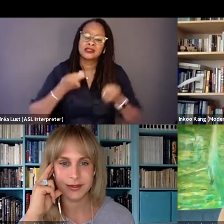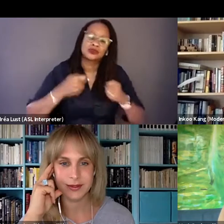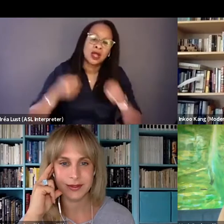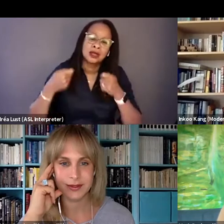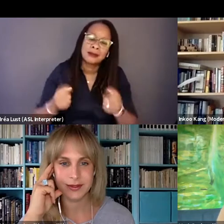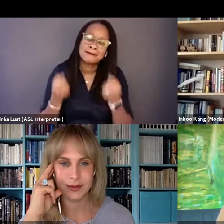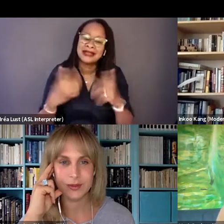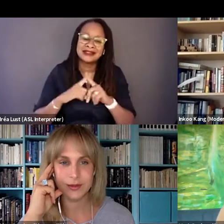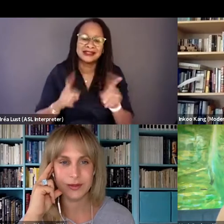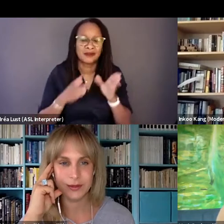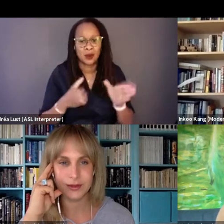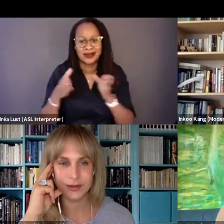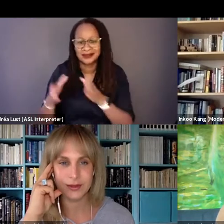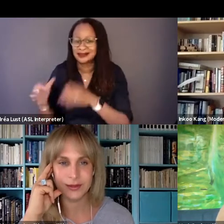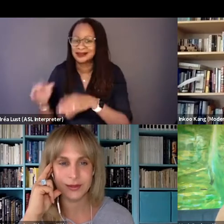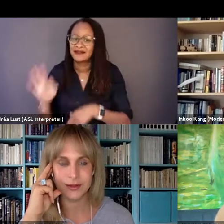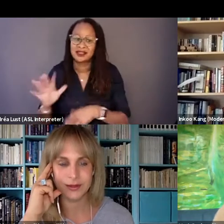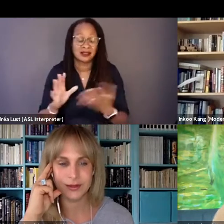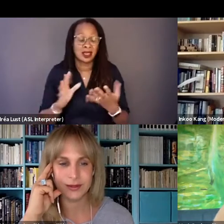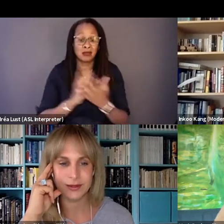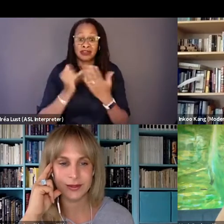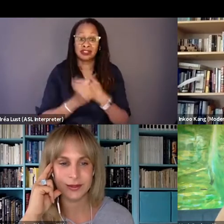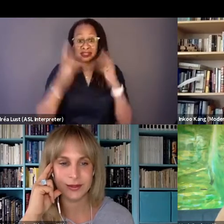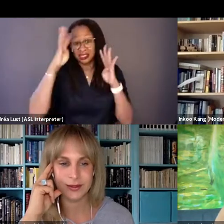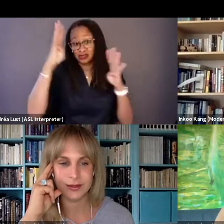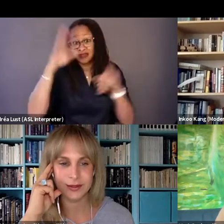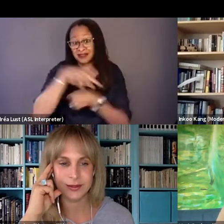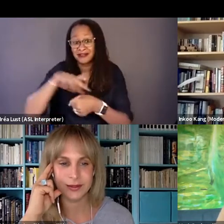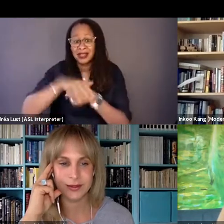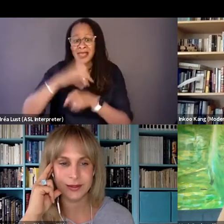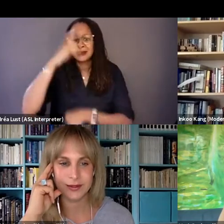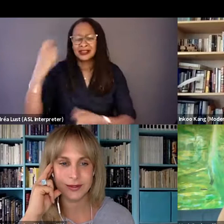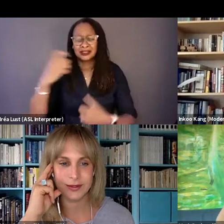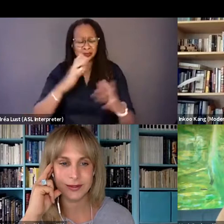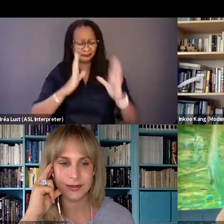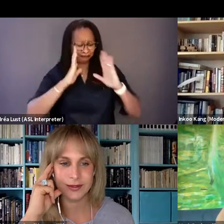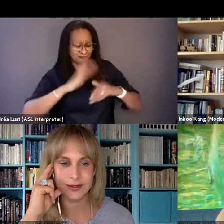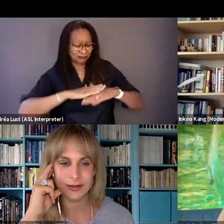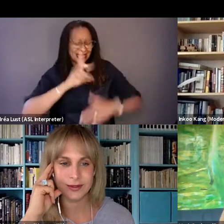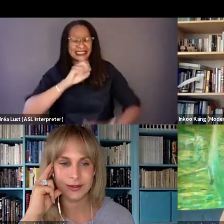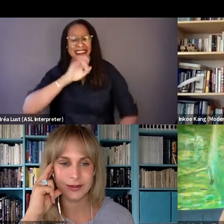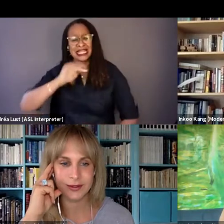iterations of this project creatively, because you're dealing with, and I wanna try and say this